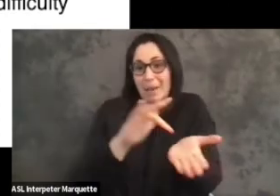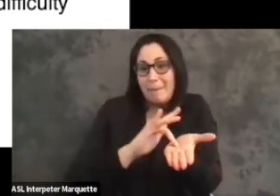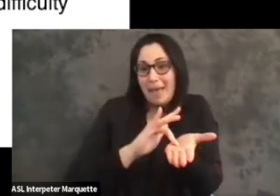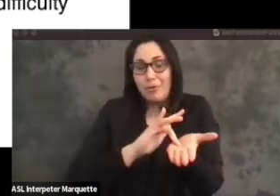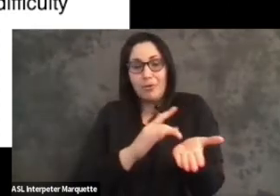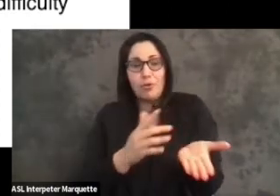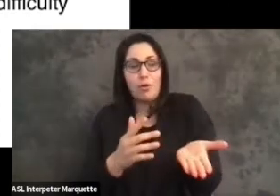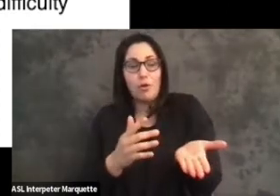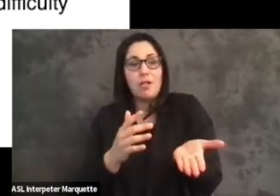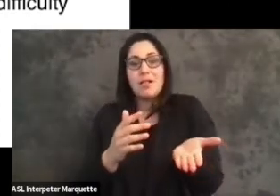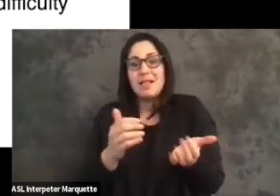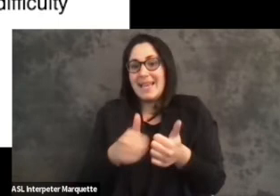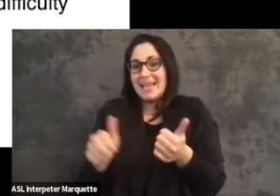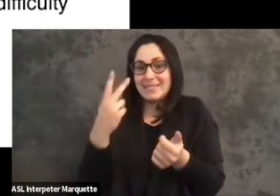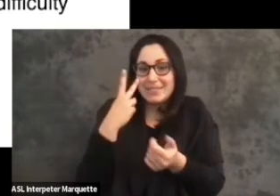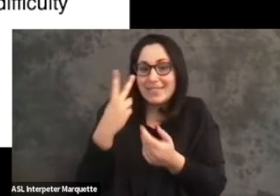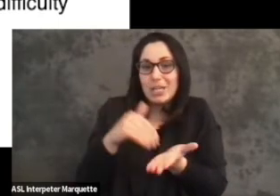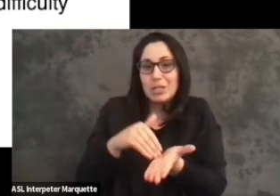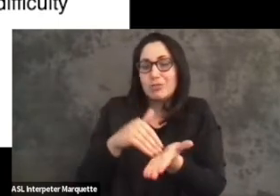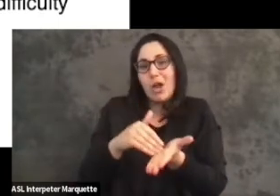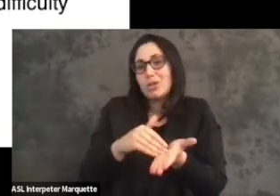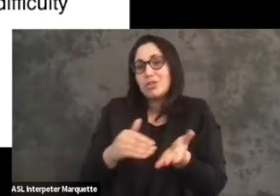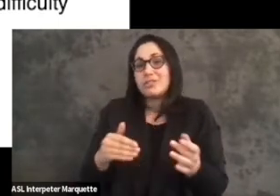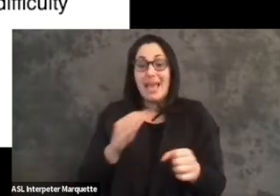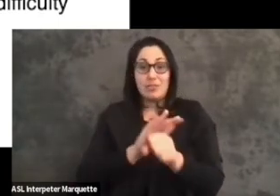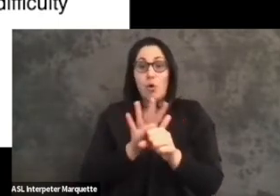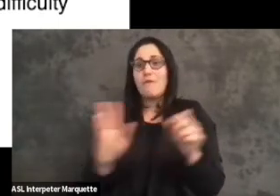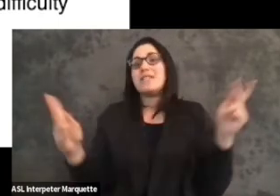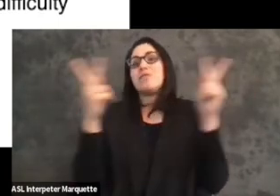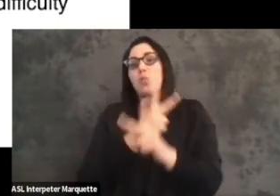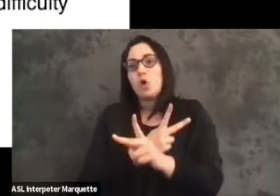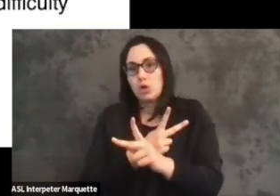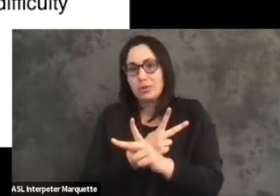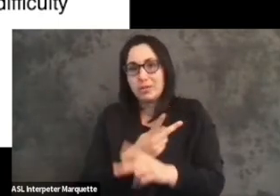access care and engage in care in many areas of the country and in many parts of the world.